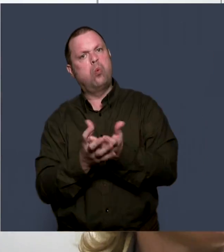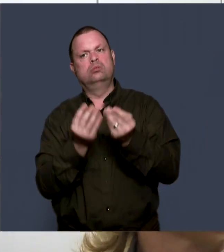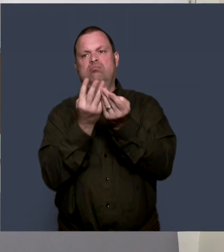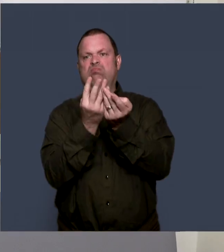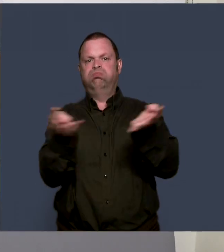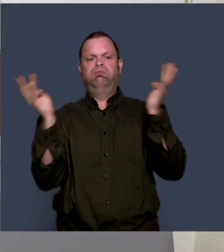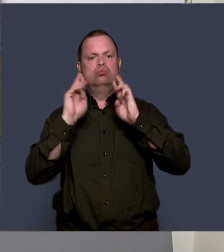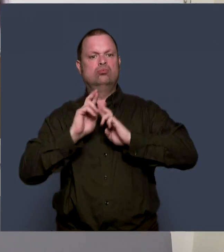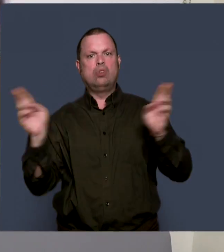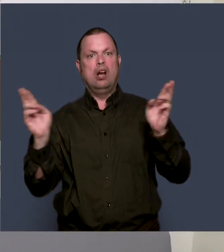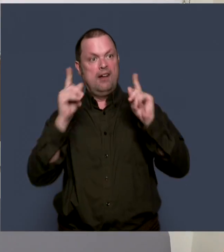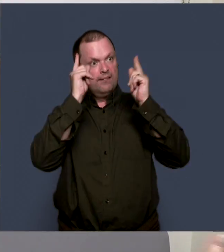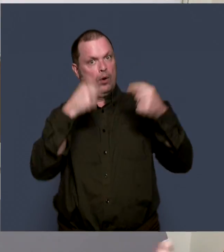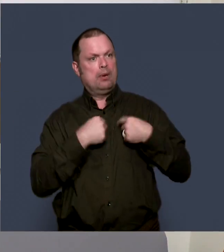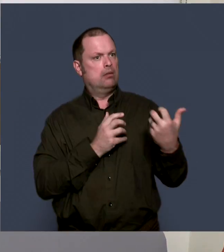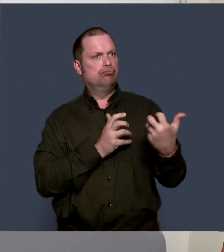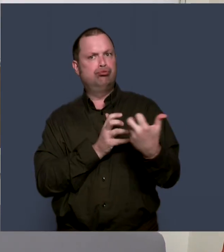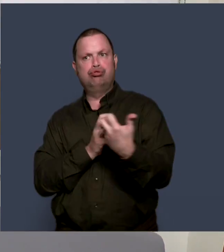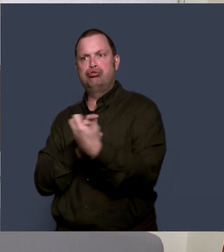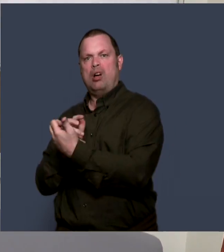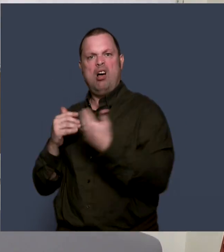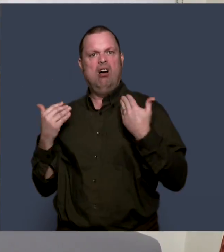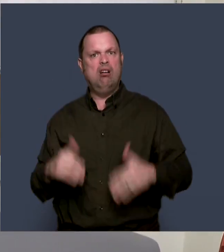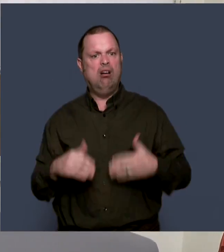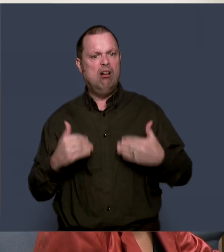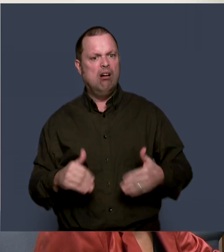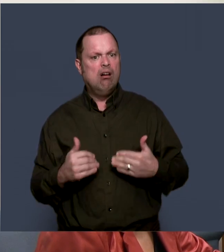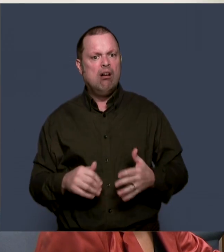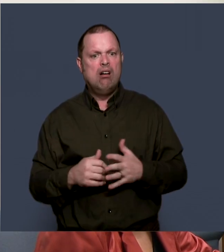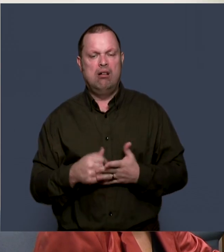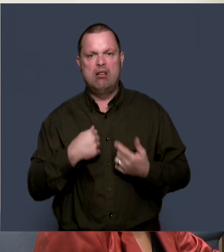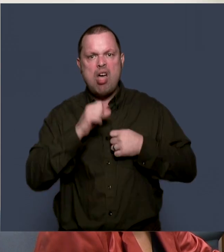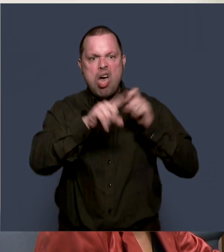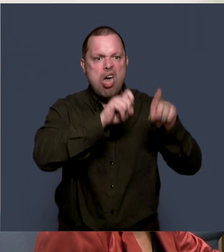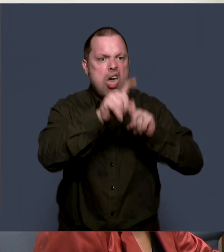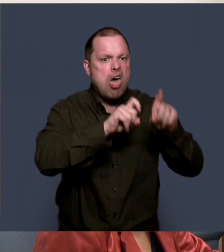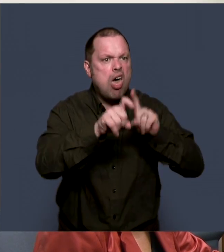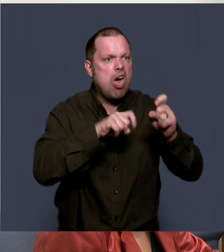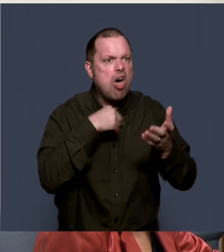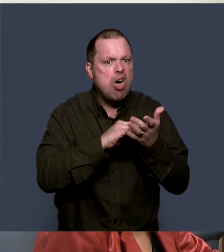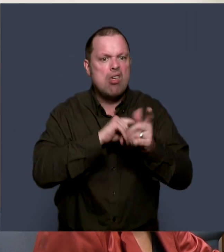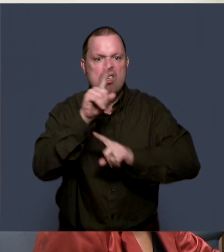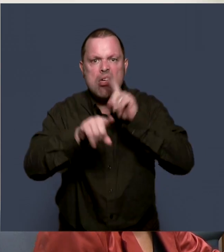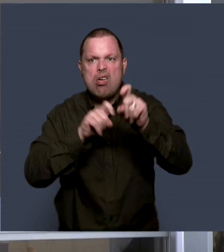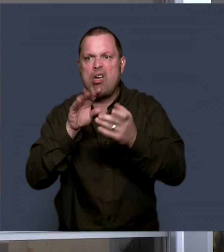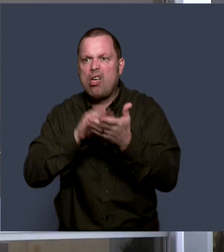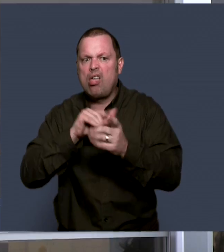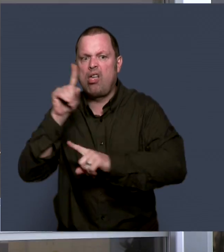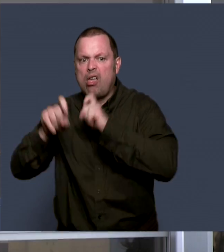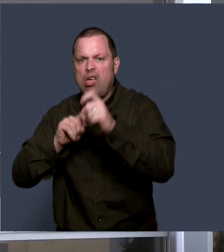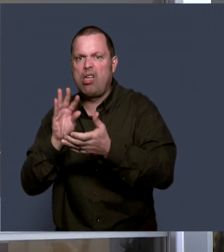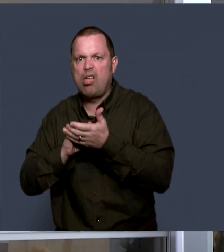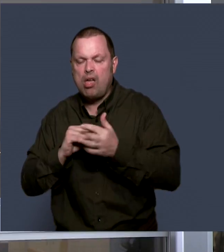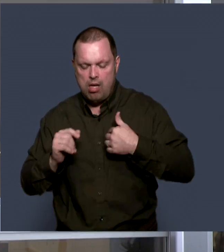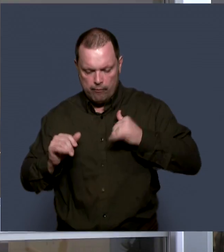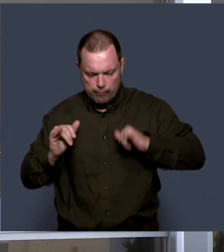of people who were there for me to ask questions, to learn from, as I move through this illness